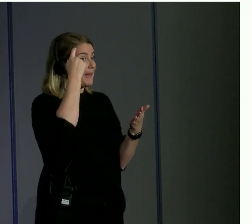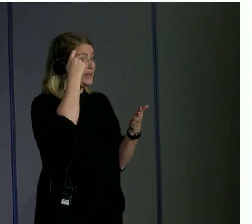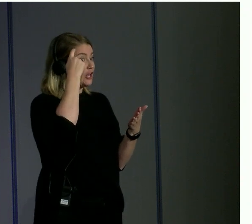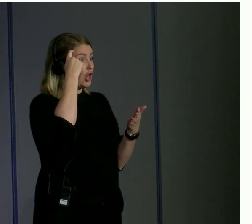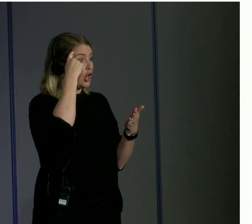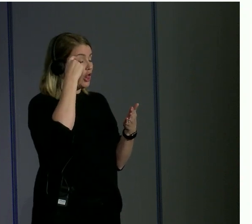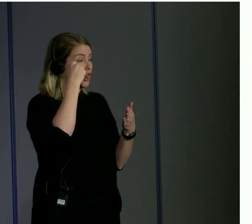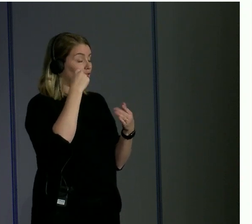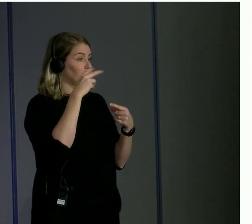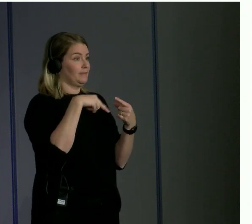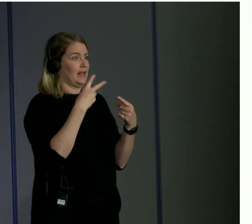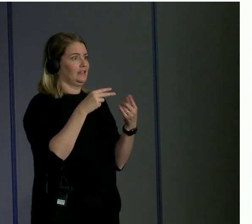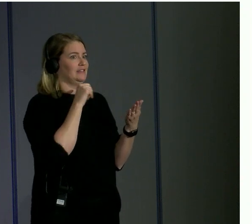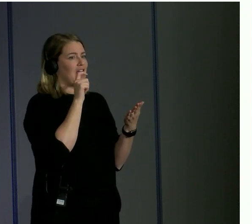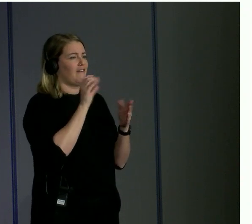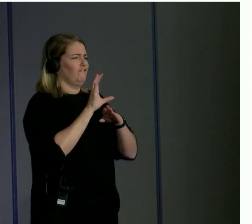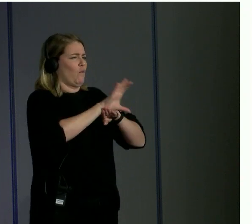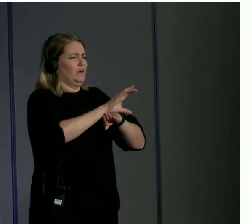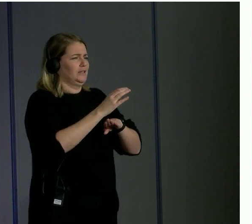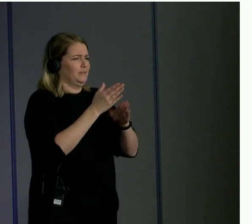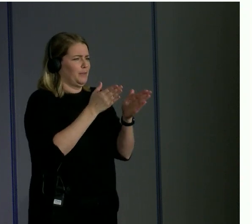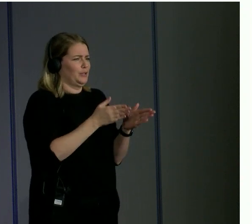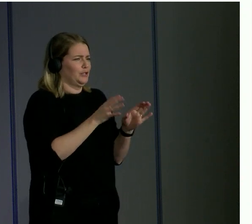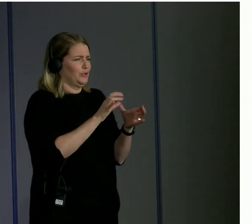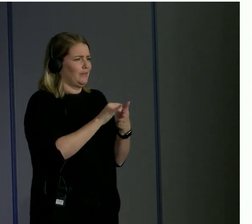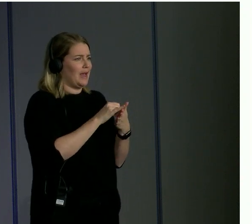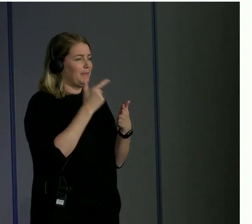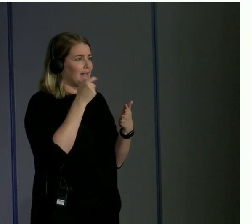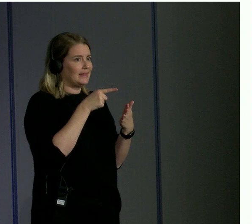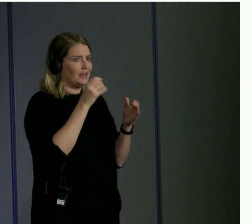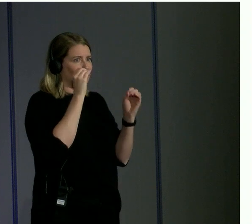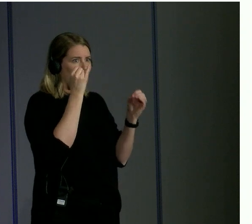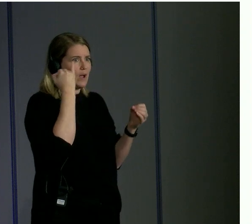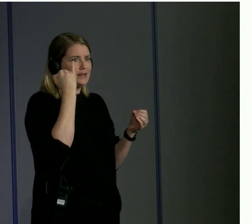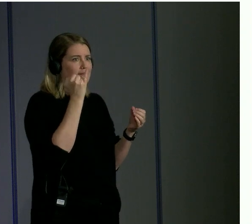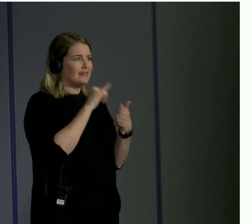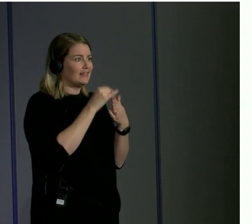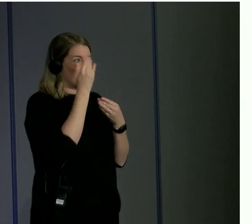you shouldn't force anyone to do, because they have no idea the information is wrong.